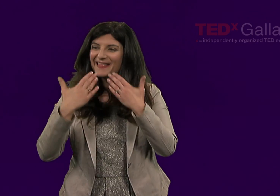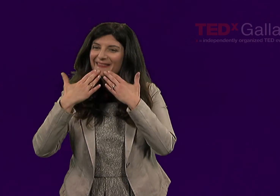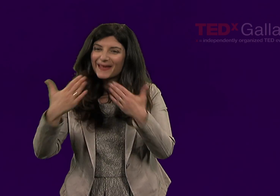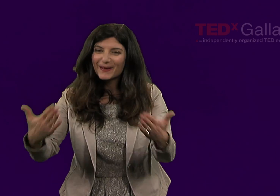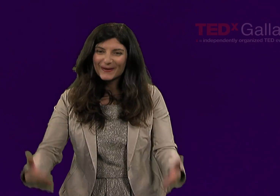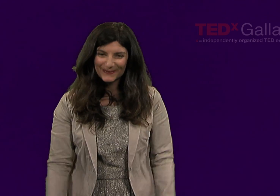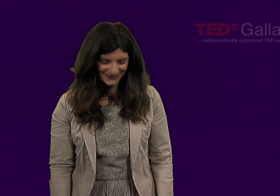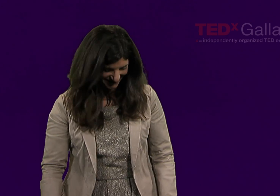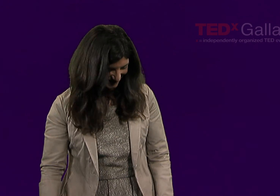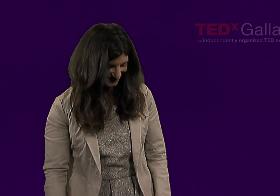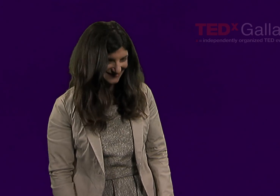Thank you.